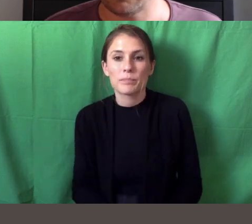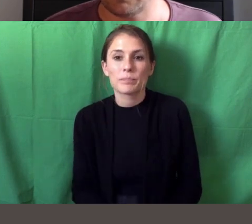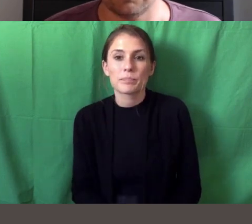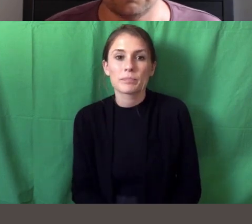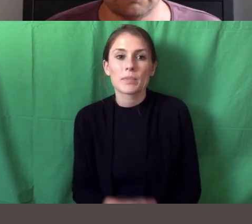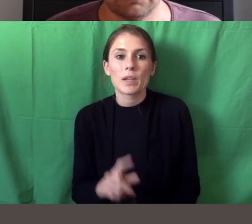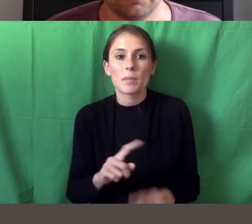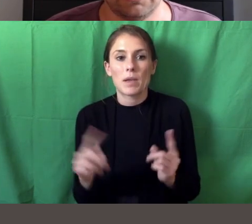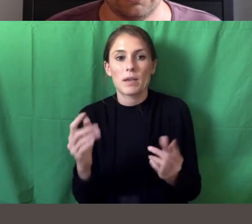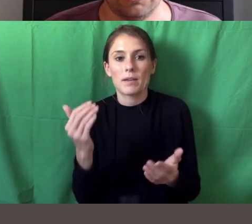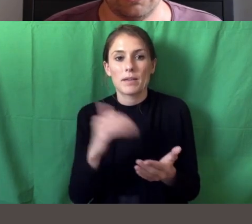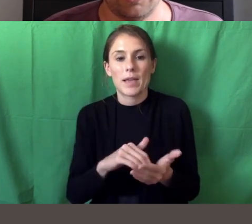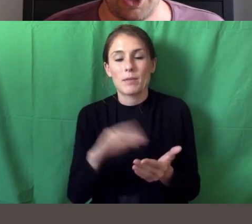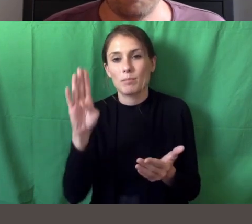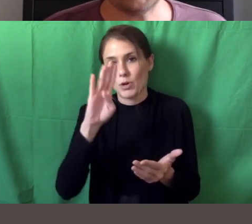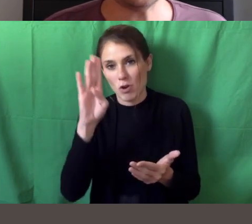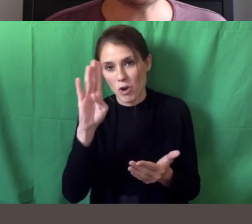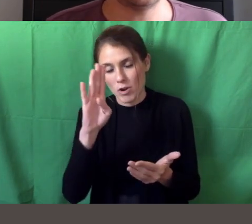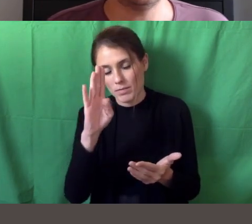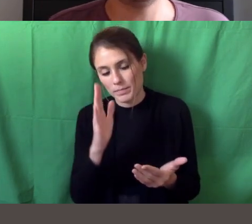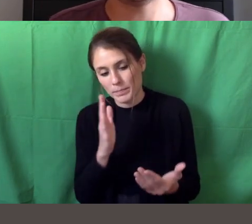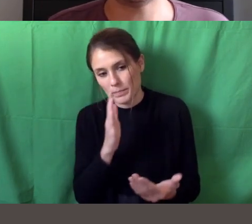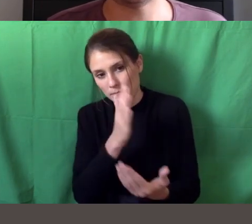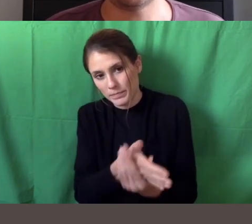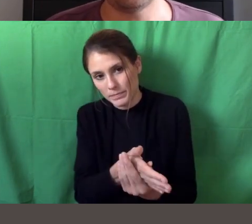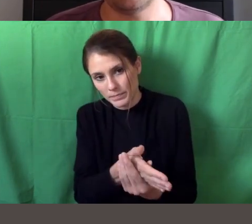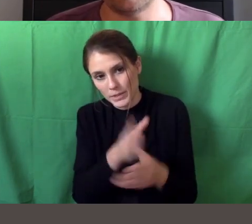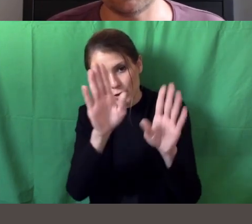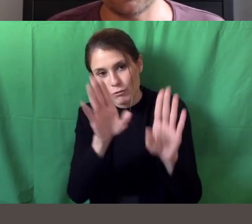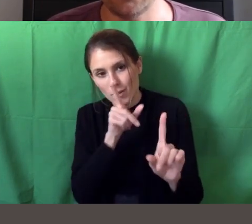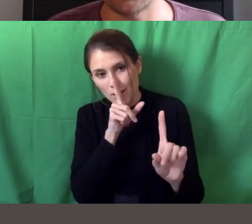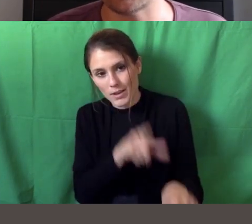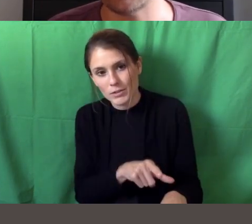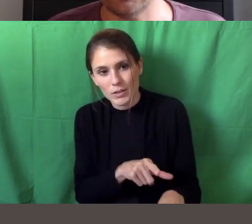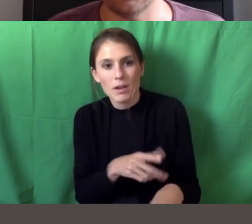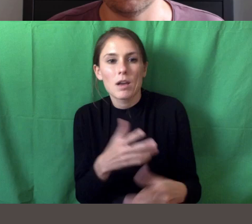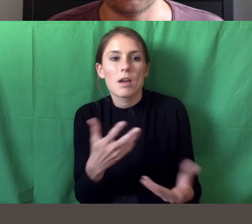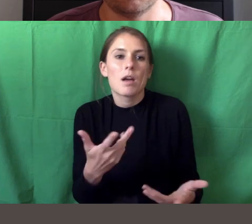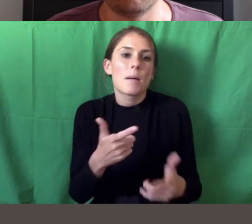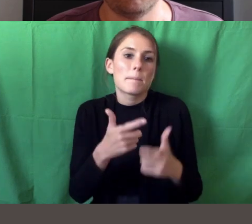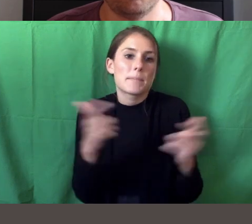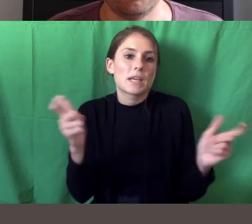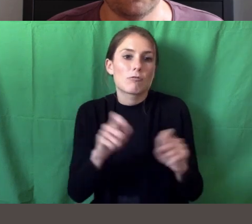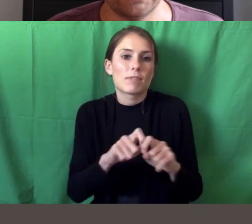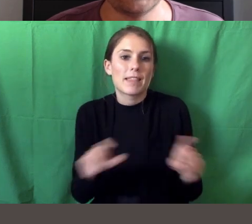What if we are really doing something wrong? But once again, Bernát stepped in and gave